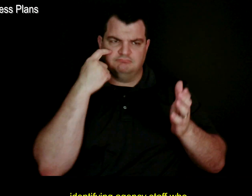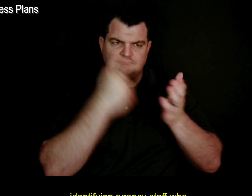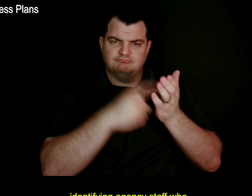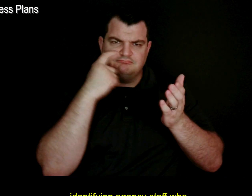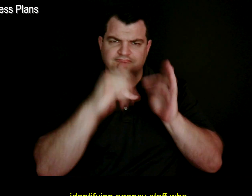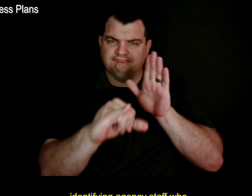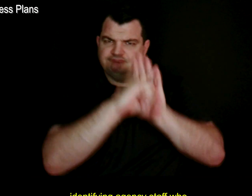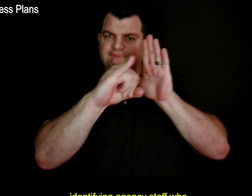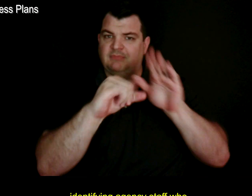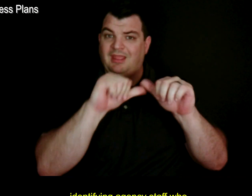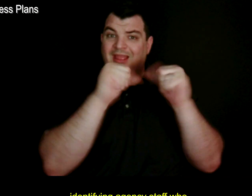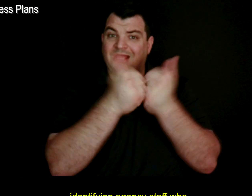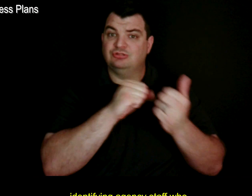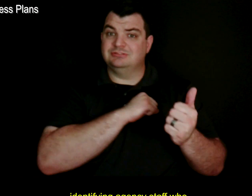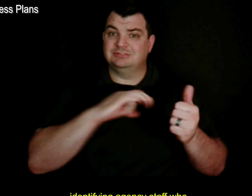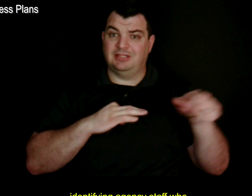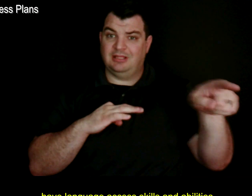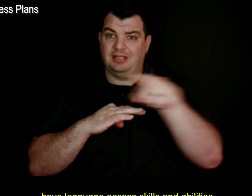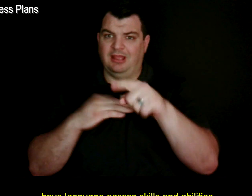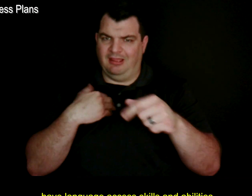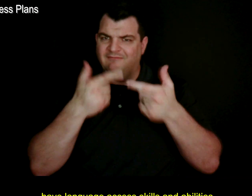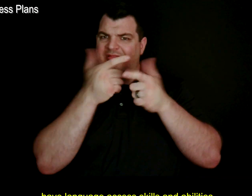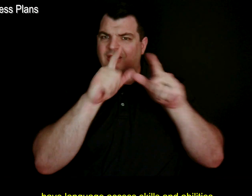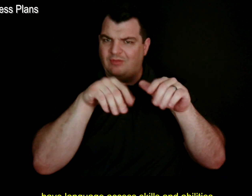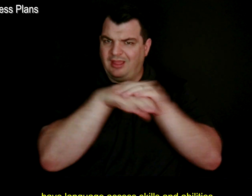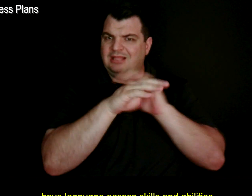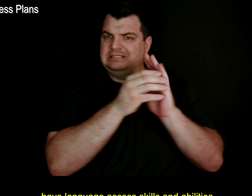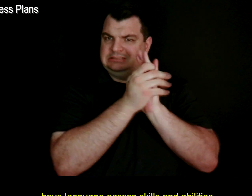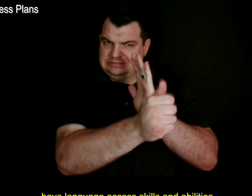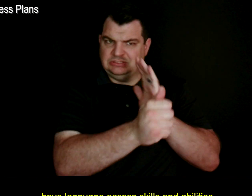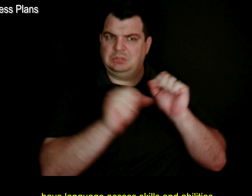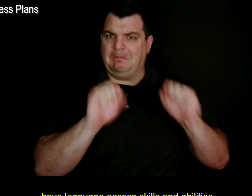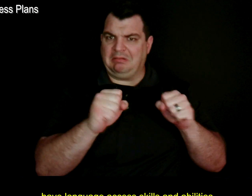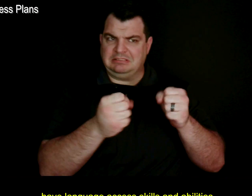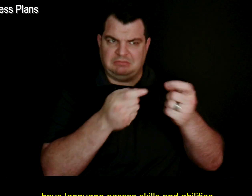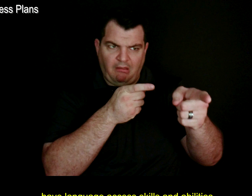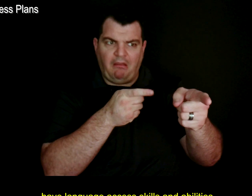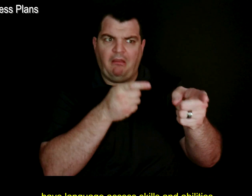identifying agency staff who have language access skills and abilities,